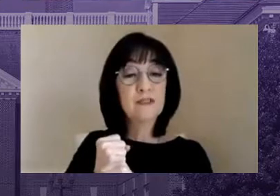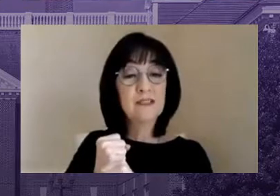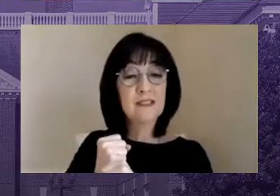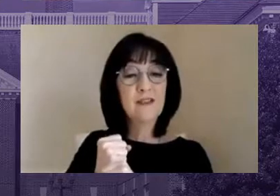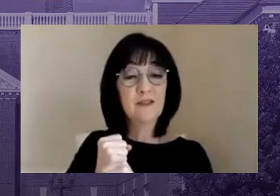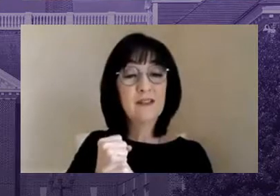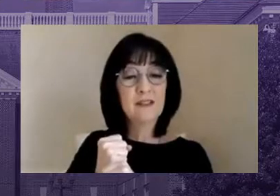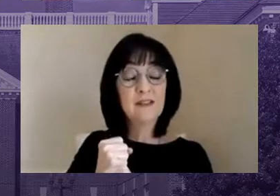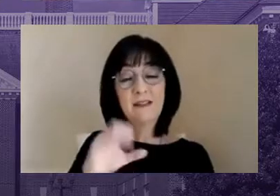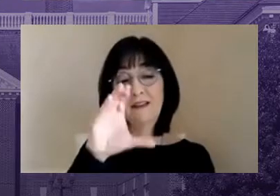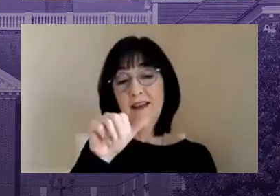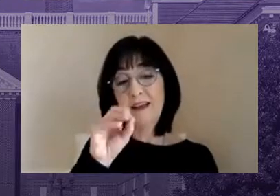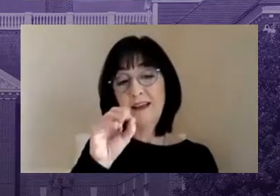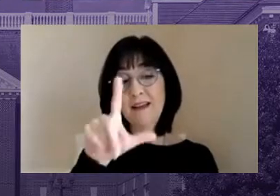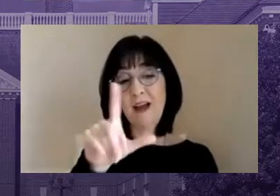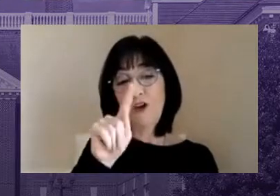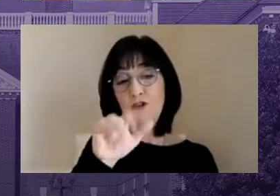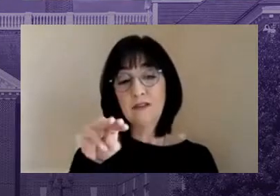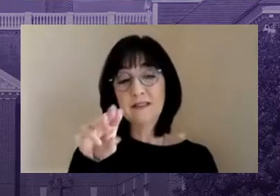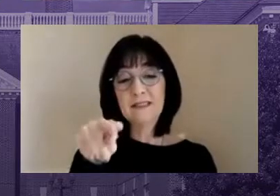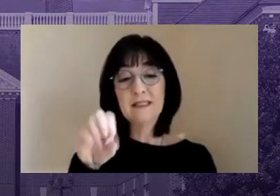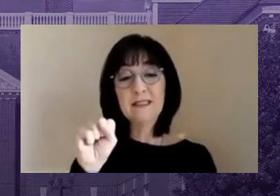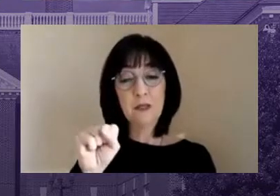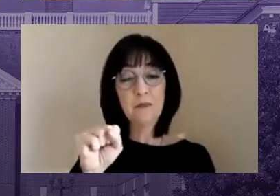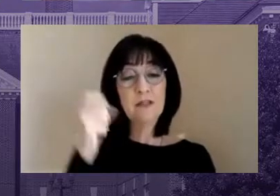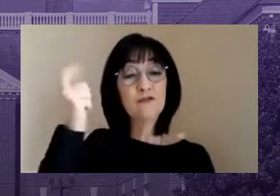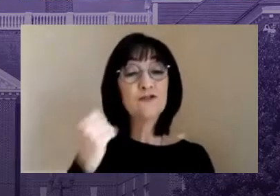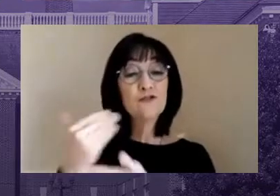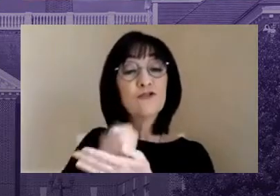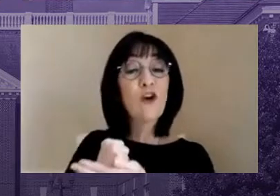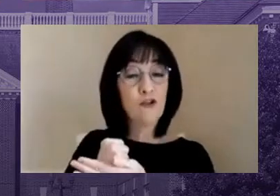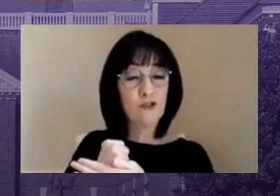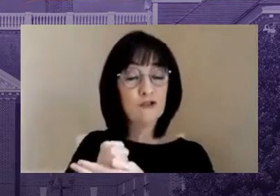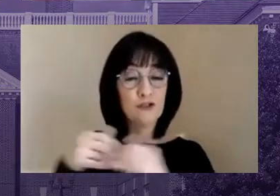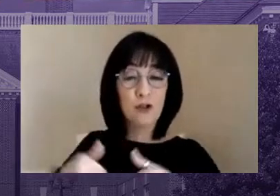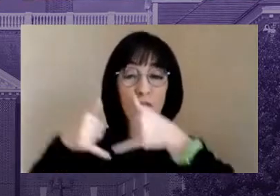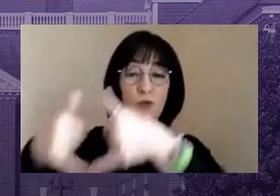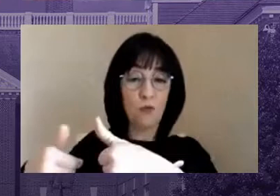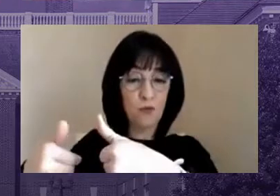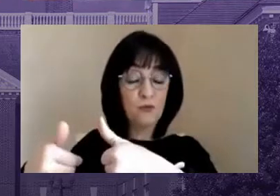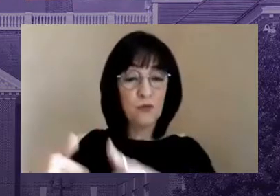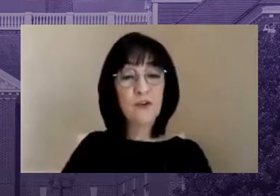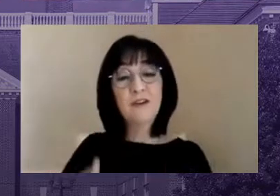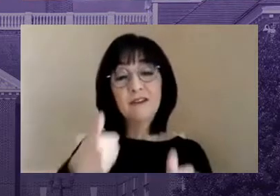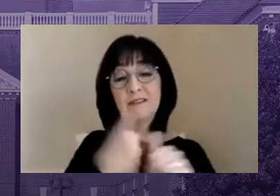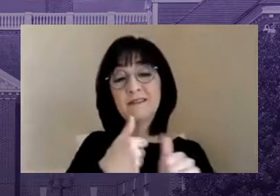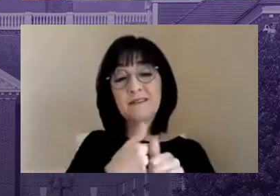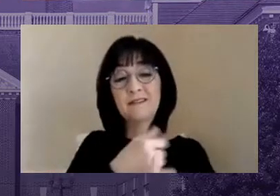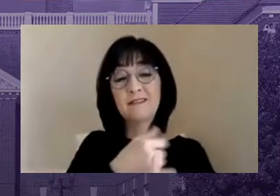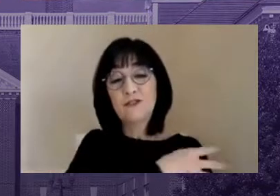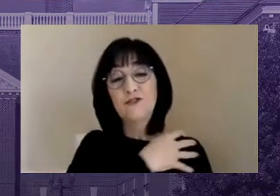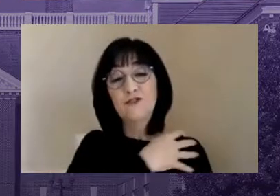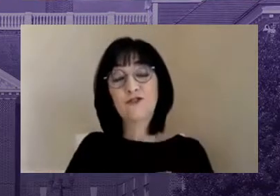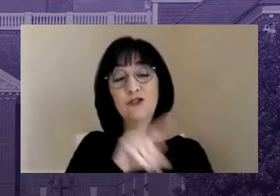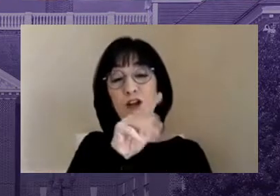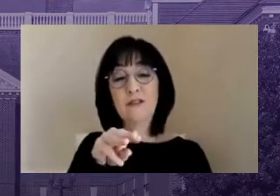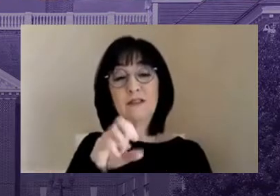Timmons Scholarship Award. General Timmons was one of my favorites and just a real public servant and